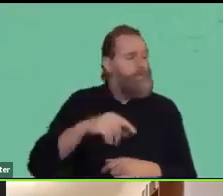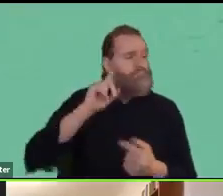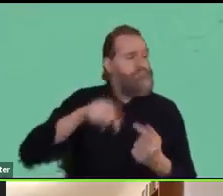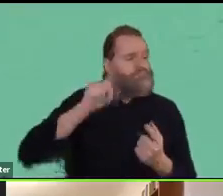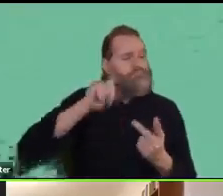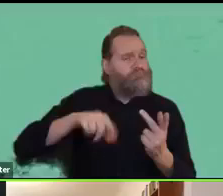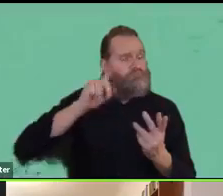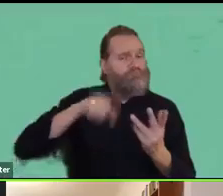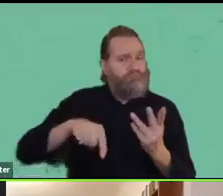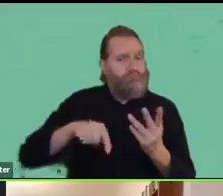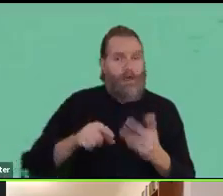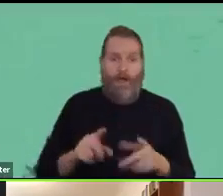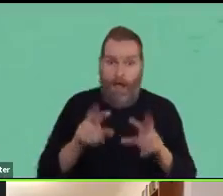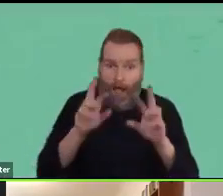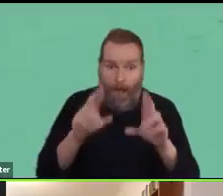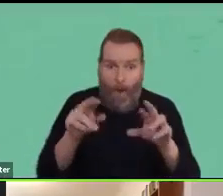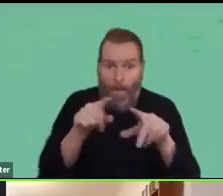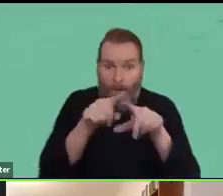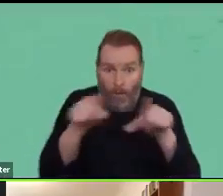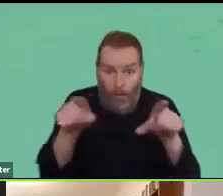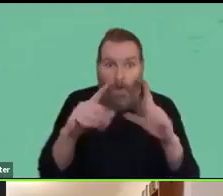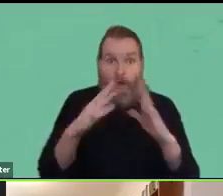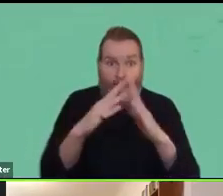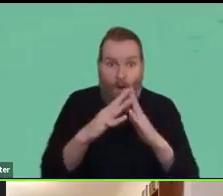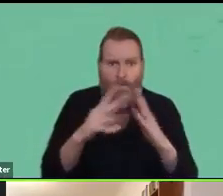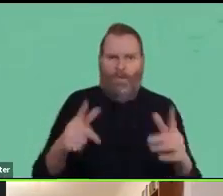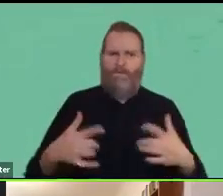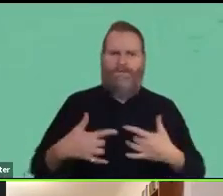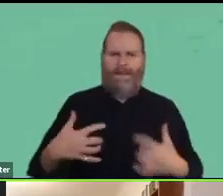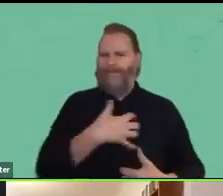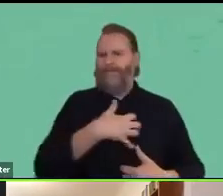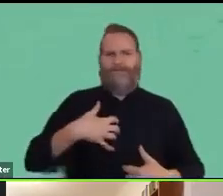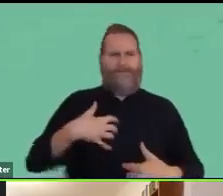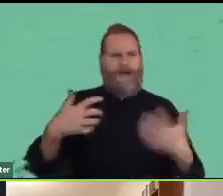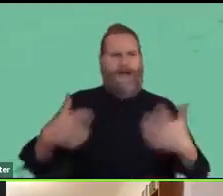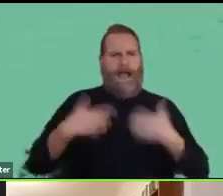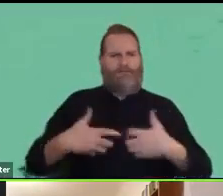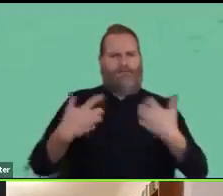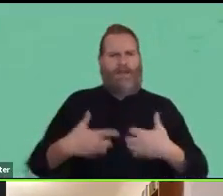be very very angry indeed about as you said the contempt with which the government has treated us